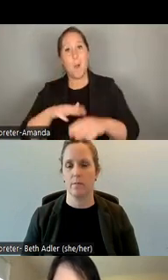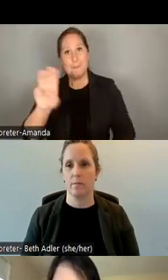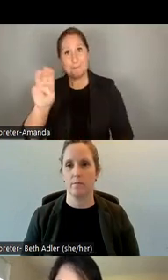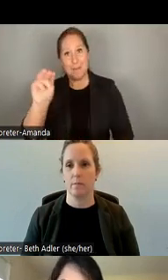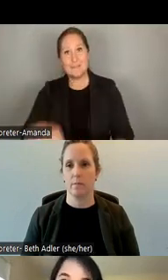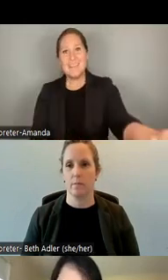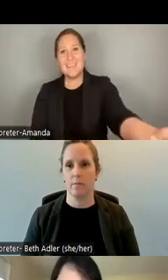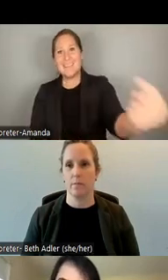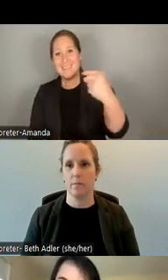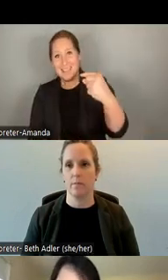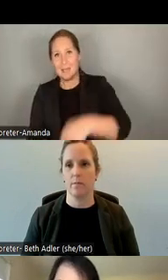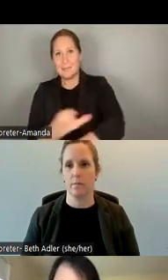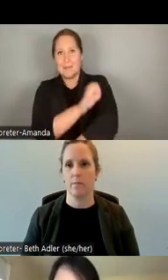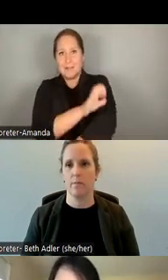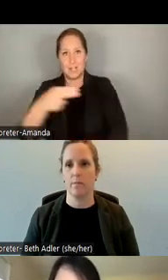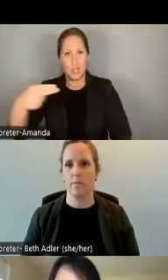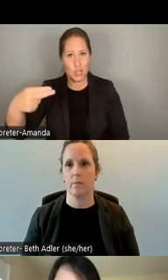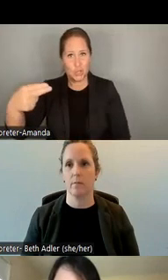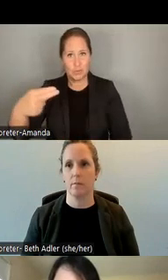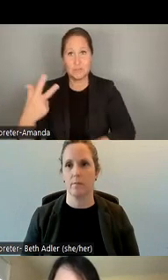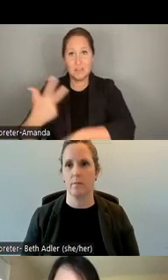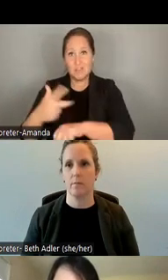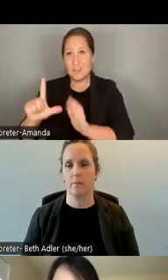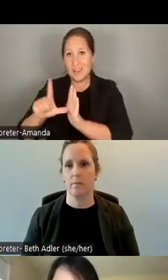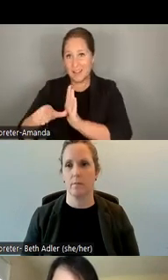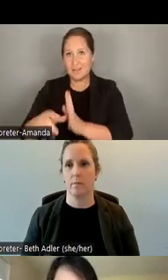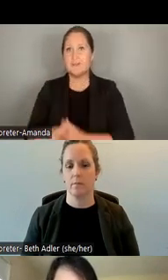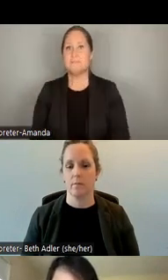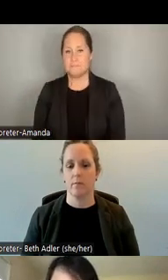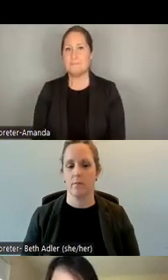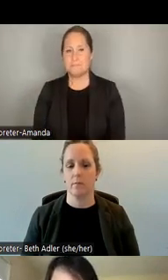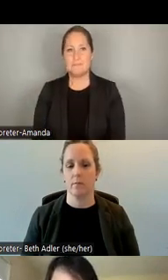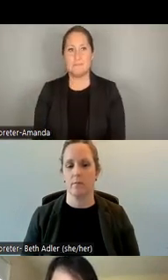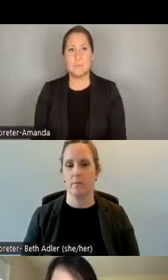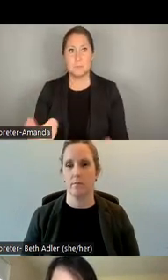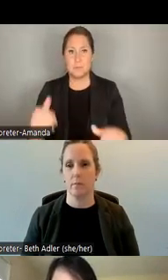on a Thursday so three days later and I just think that is remarkable as I said sometimes